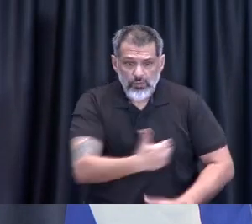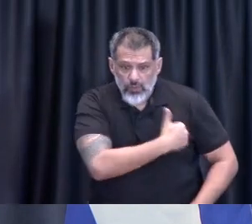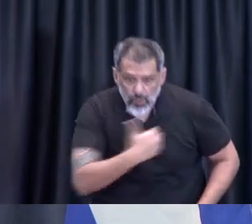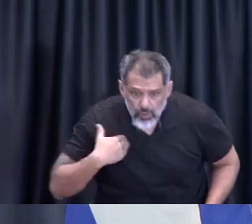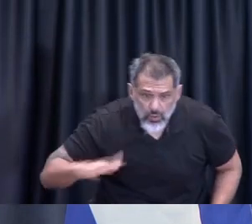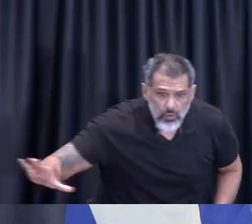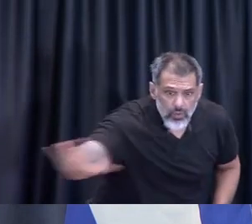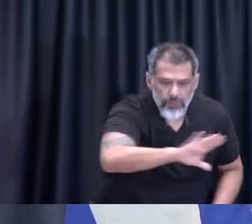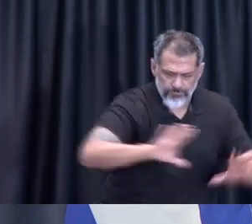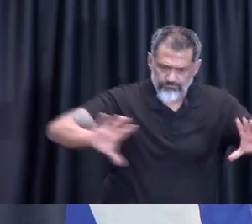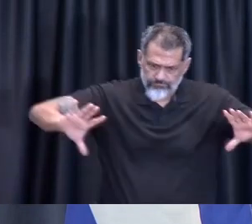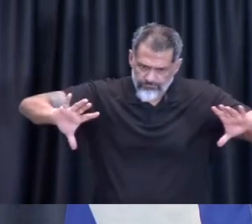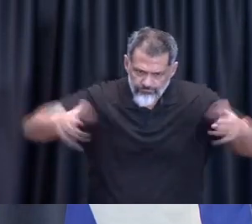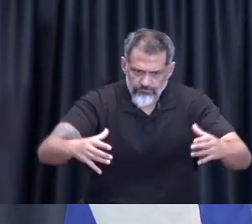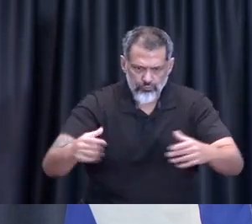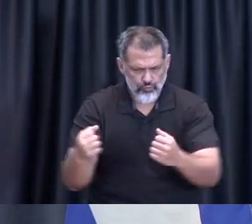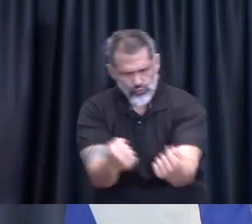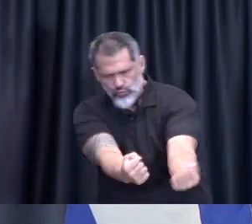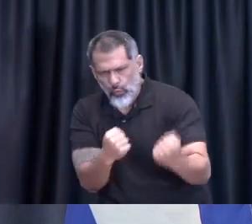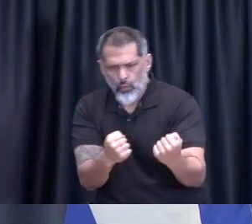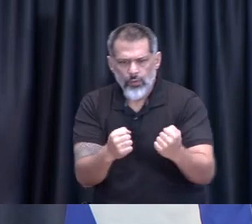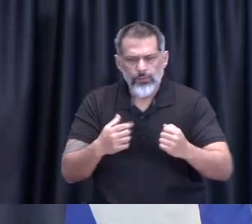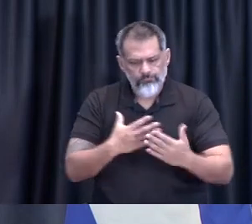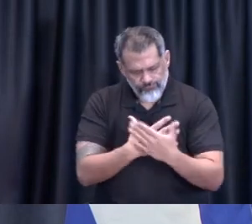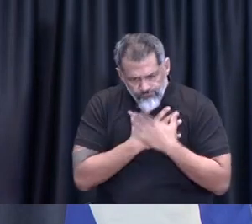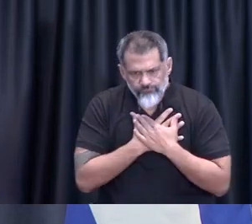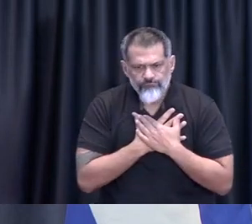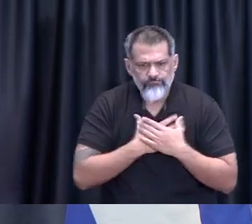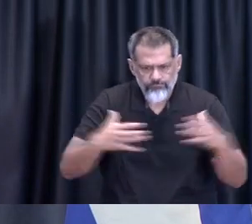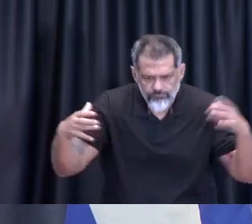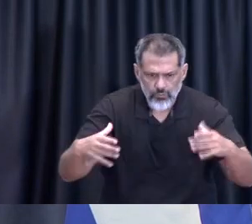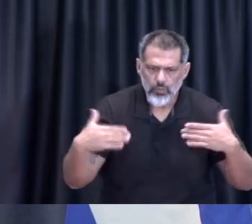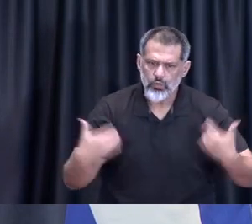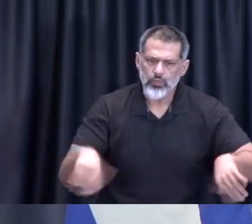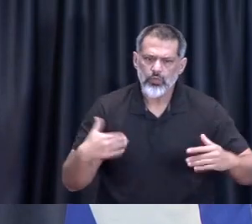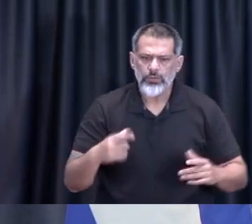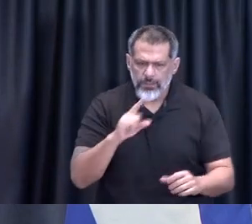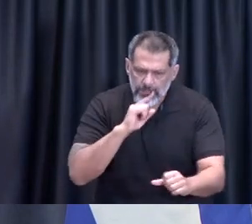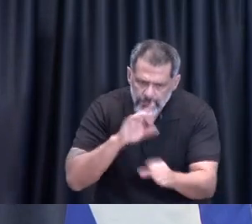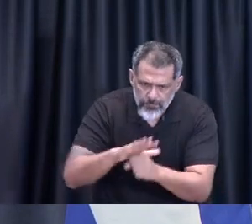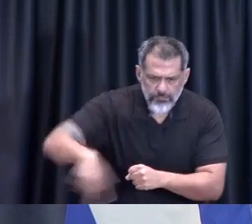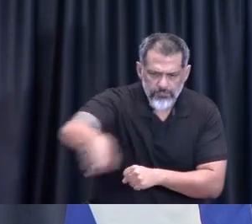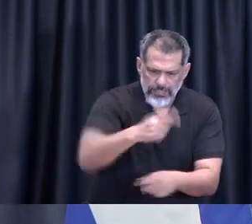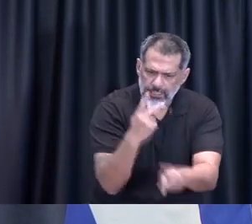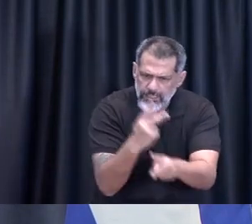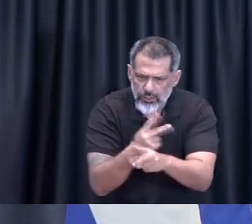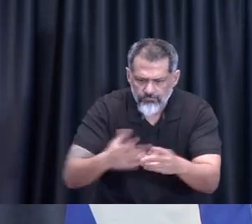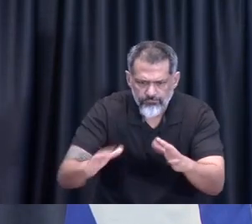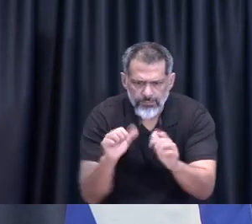resilience. Your commitment to care for each other and to do everything within your power